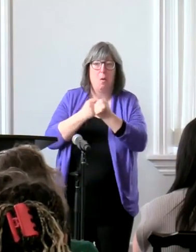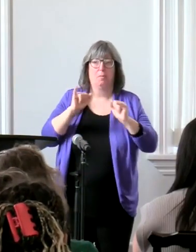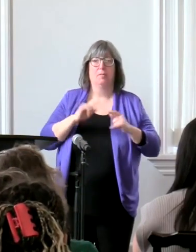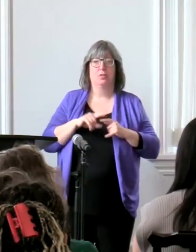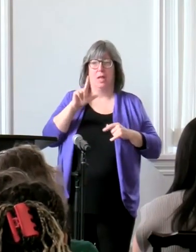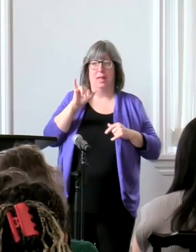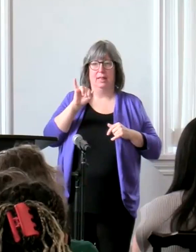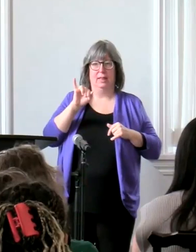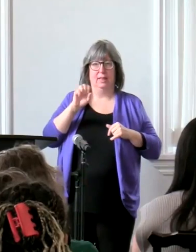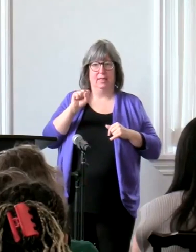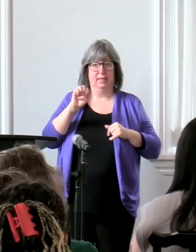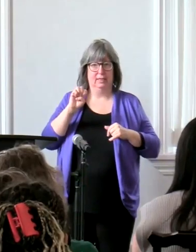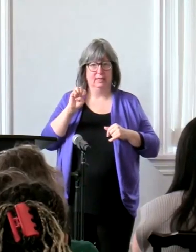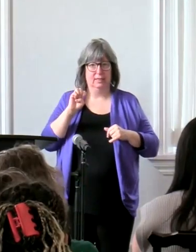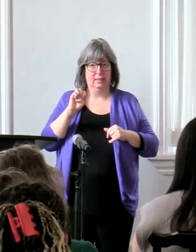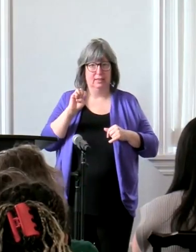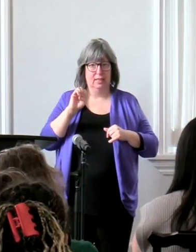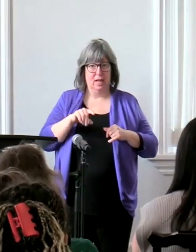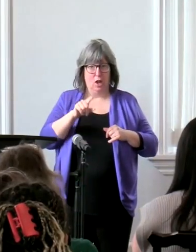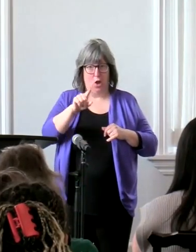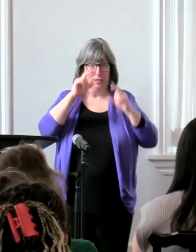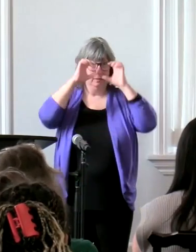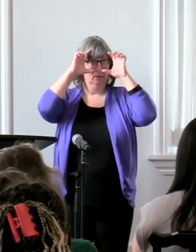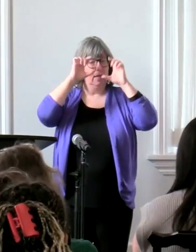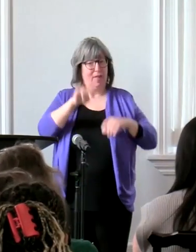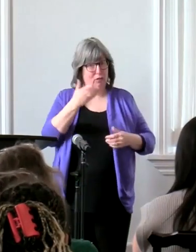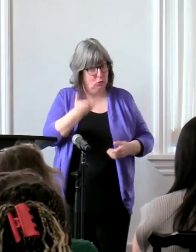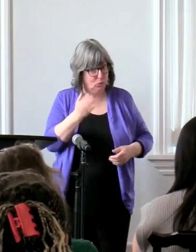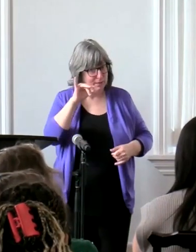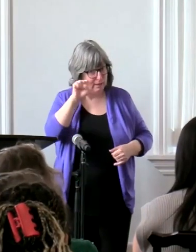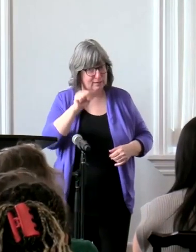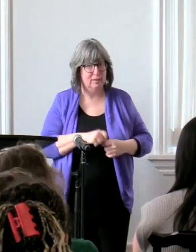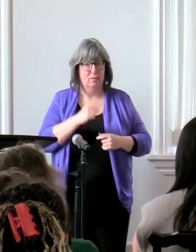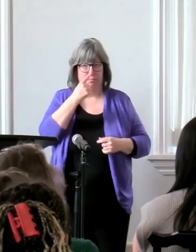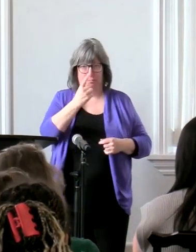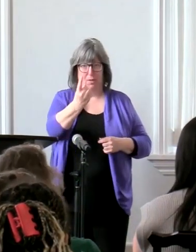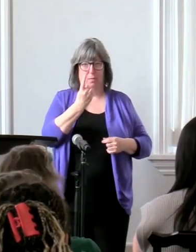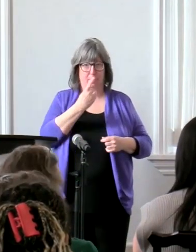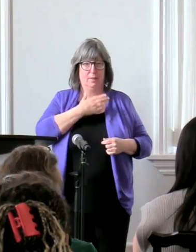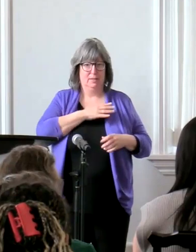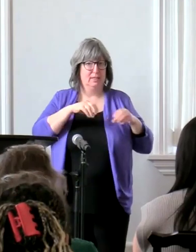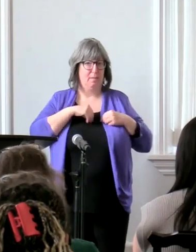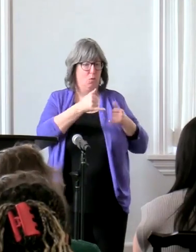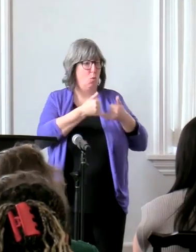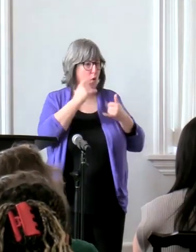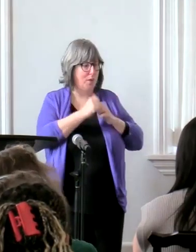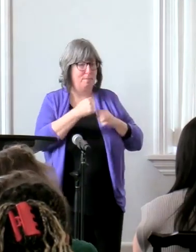So Elise . . . yes, that's you with your big wide eyes! If you would come and please accept this award with me.